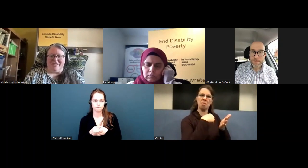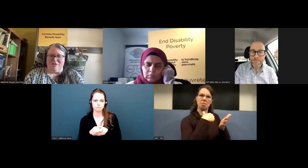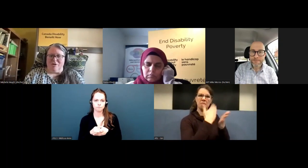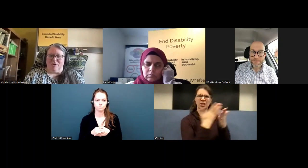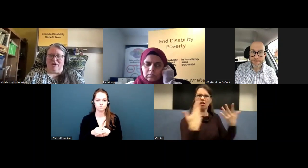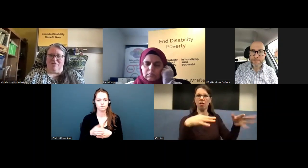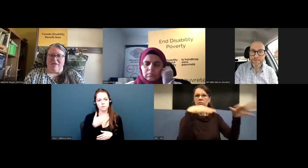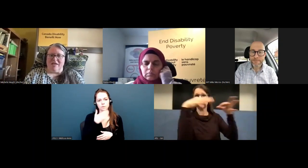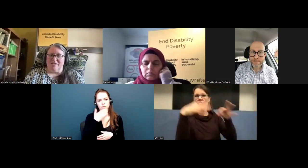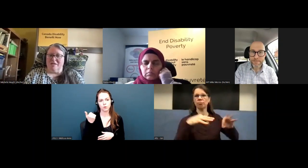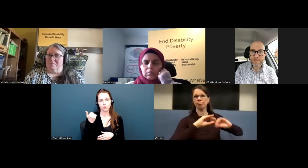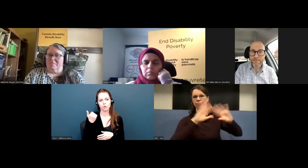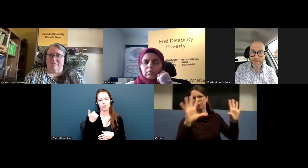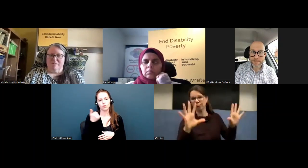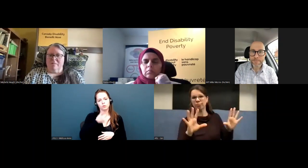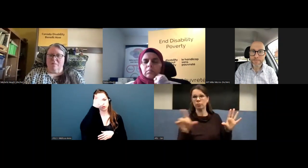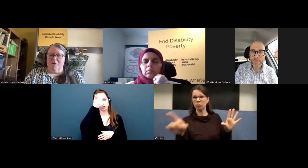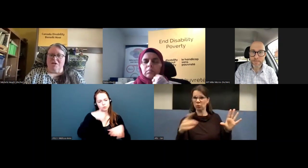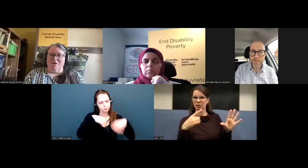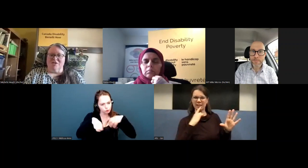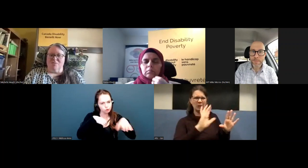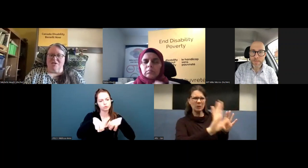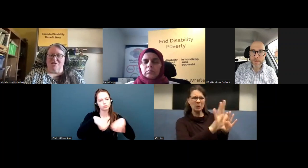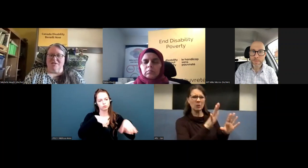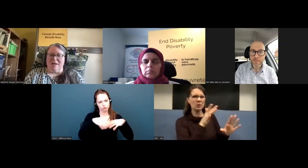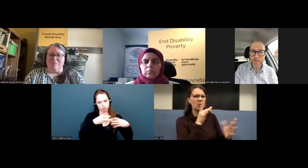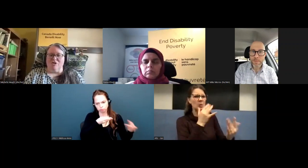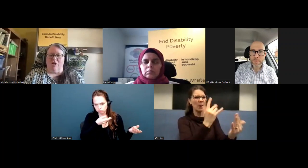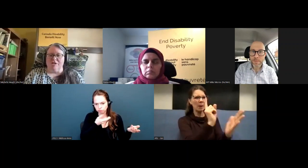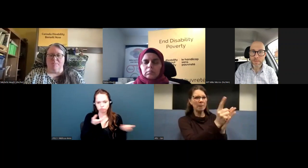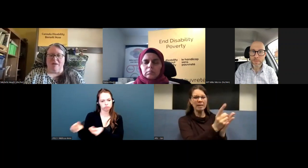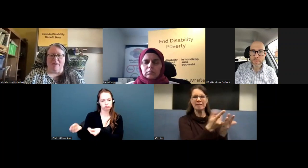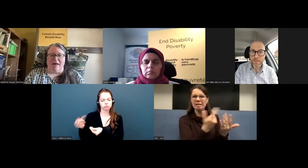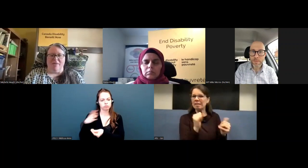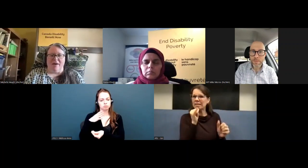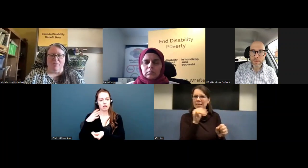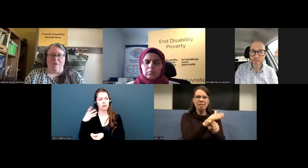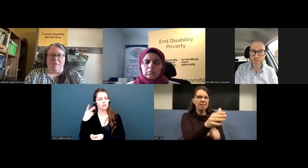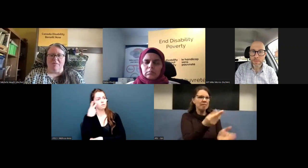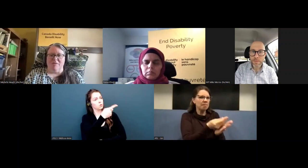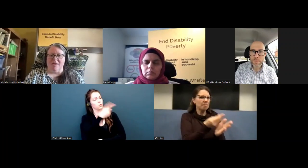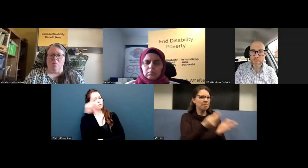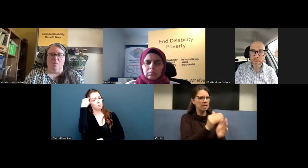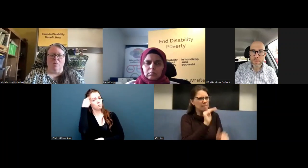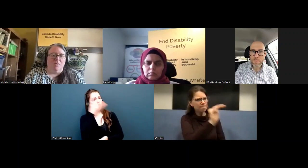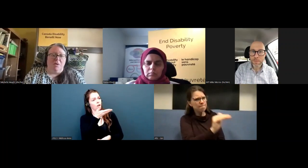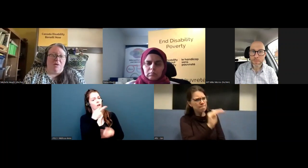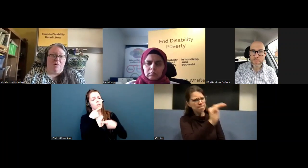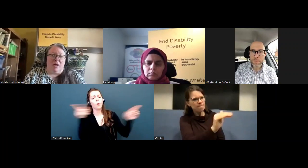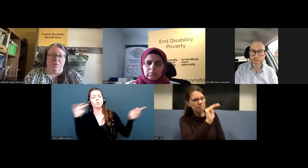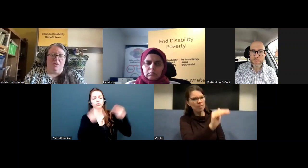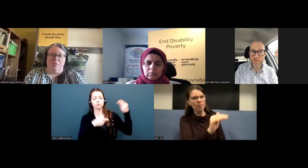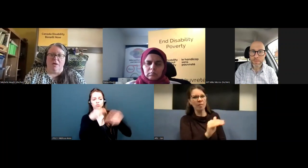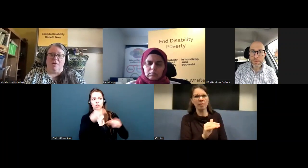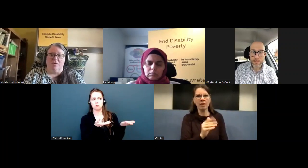NO MONEY FOR THIS. WHAT DO YOU SEE? I'M SURE LOTS OF PEOPLE OUT THERE WILL PROBABLY THINK: WHAT DO WE DO?